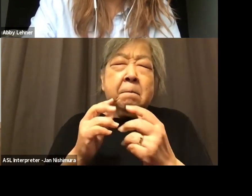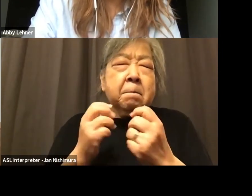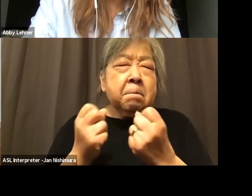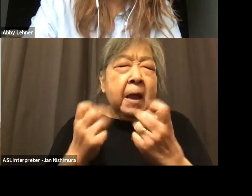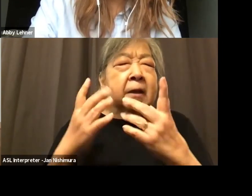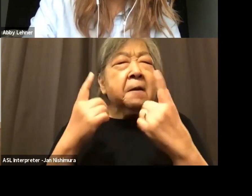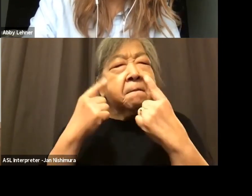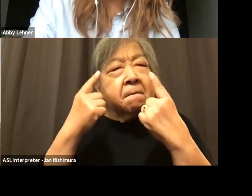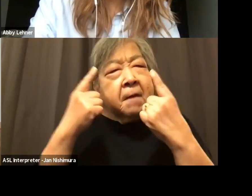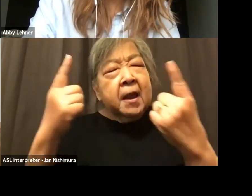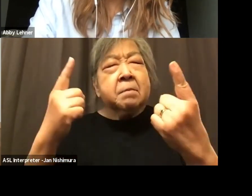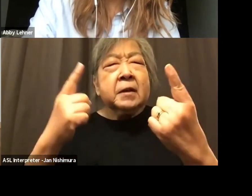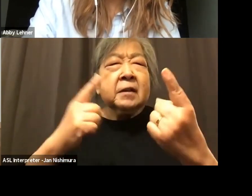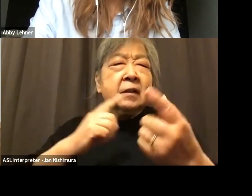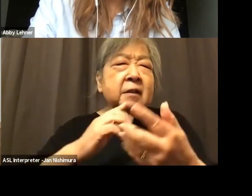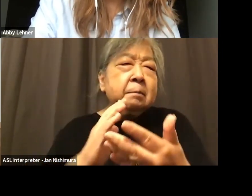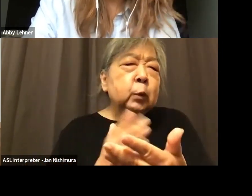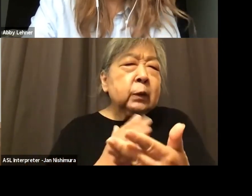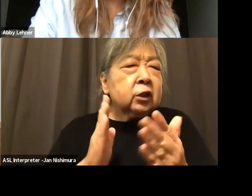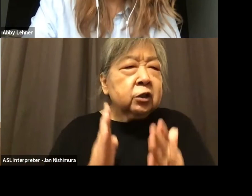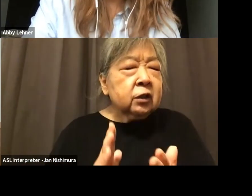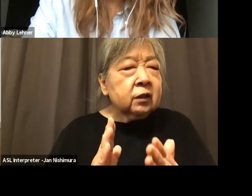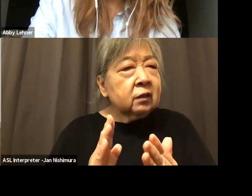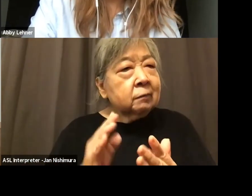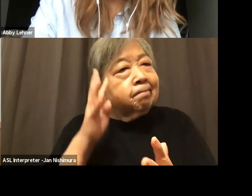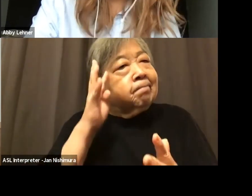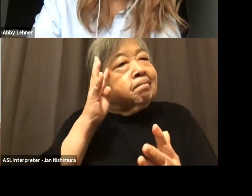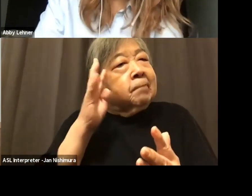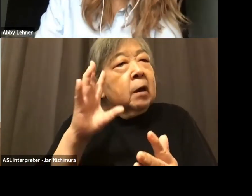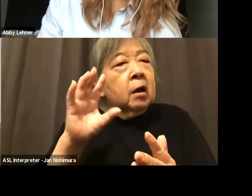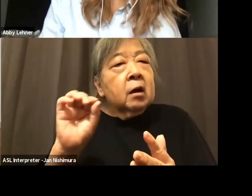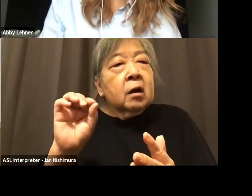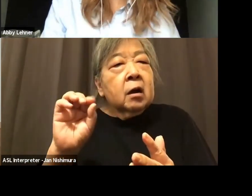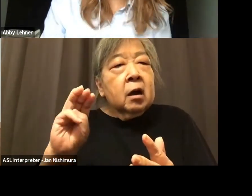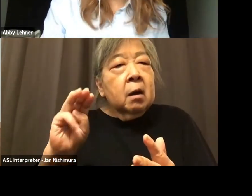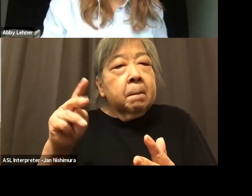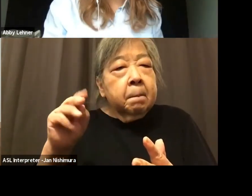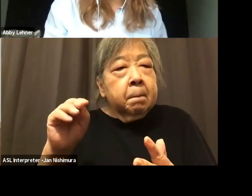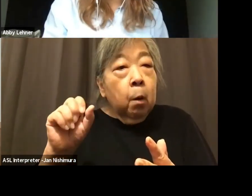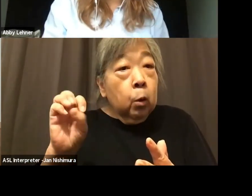in the world are actually from Estonia as well.